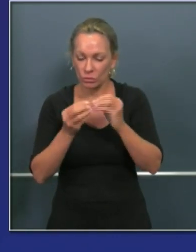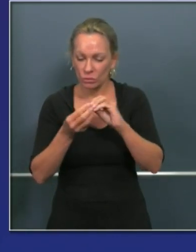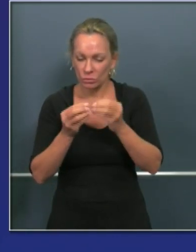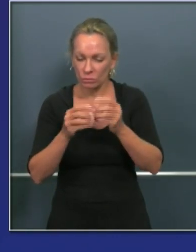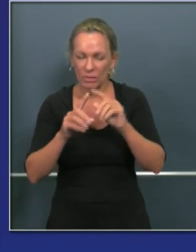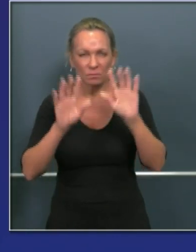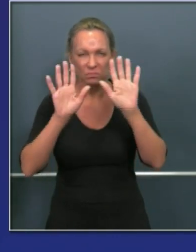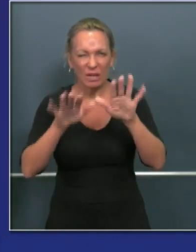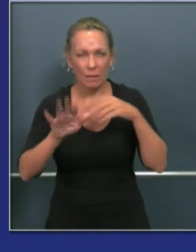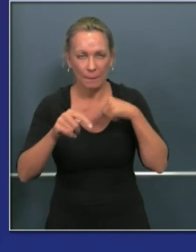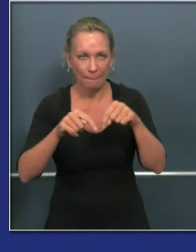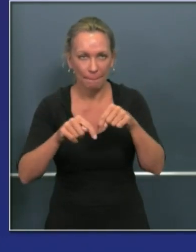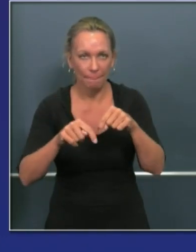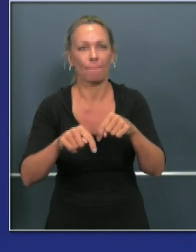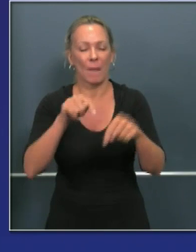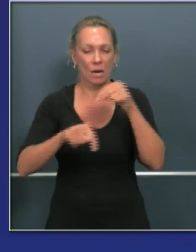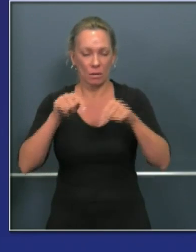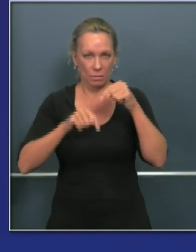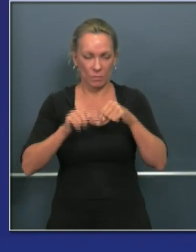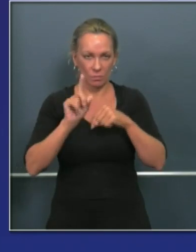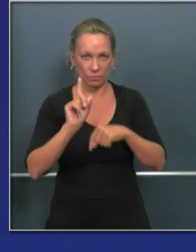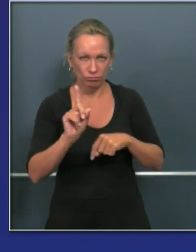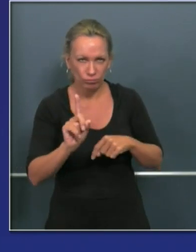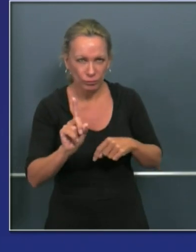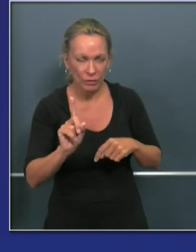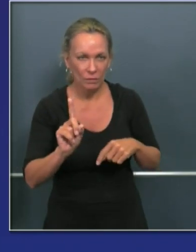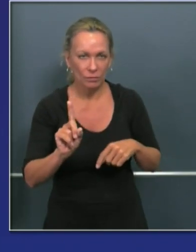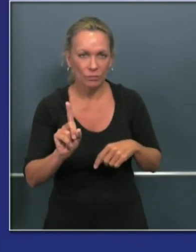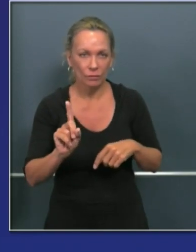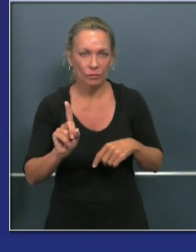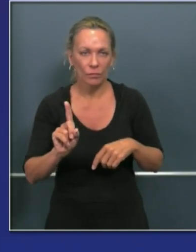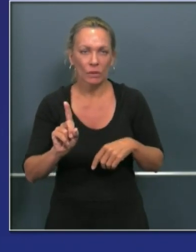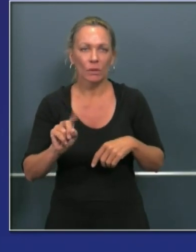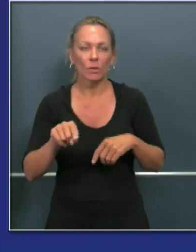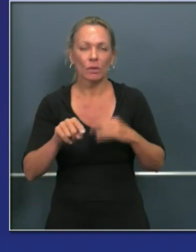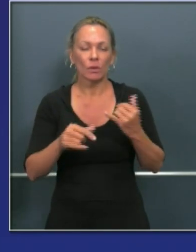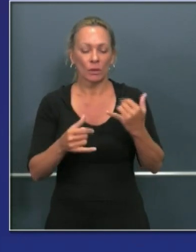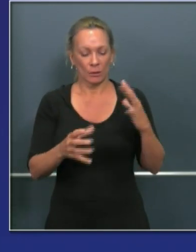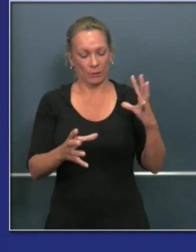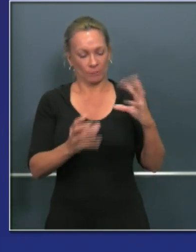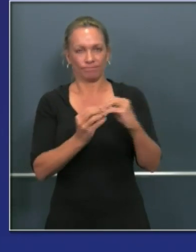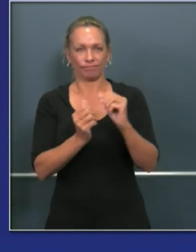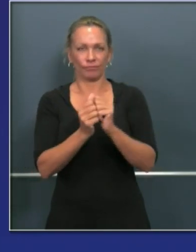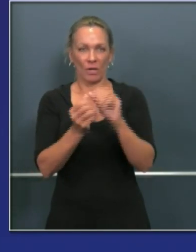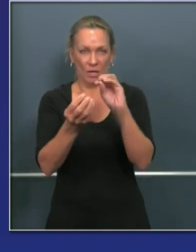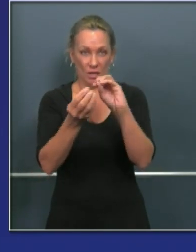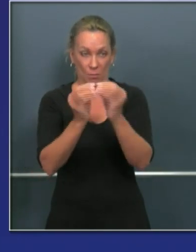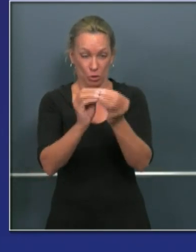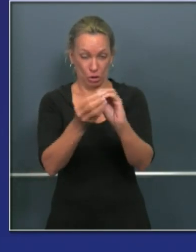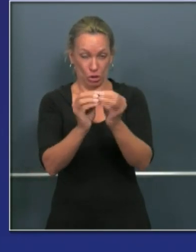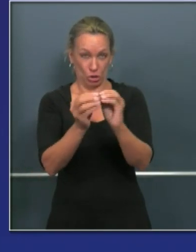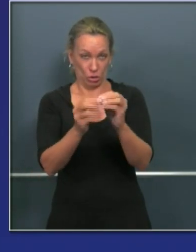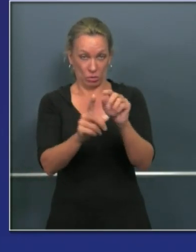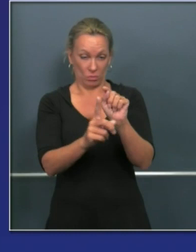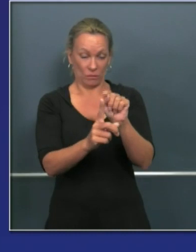CONFUSED YOU LET ME STEP BACK AND SAY THAT AGAIN. TOTAL